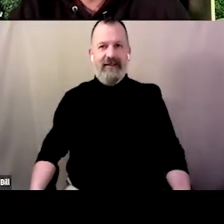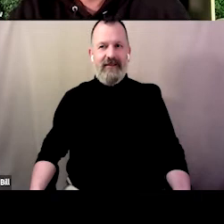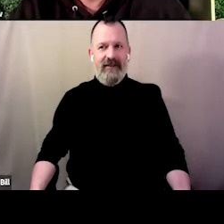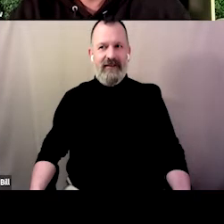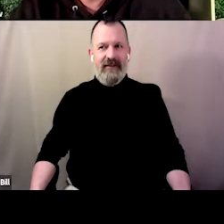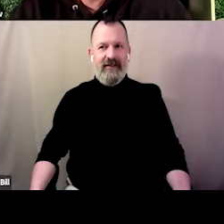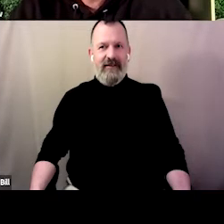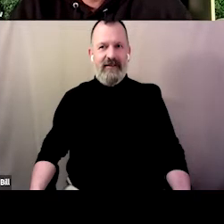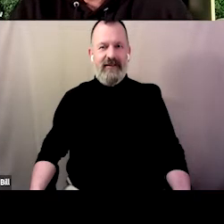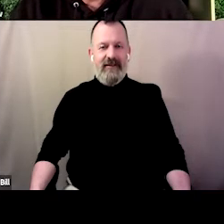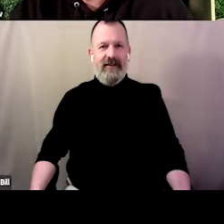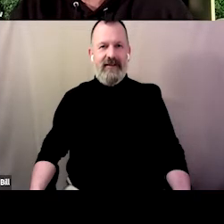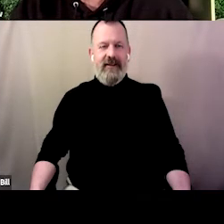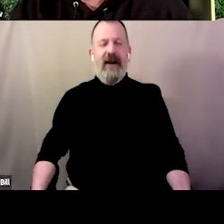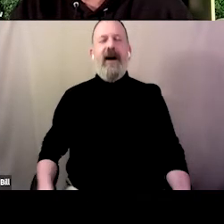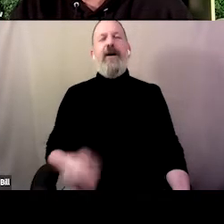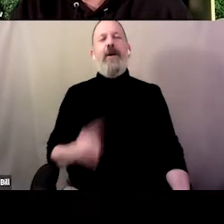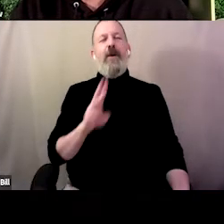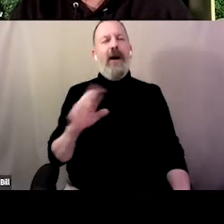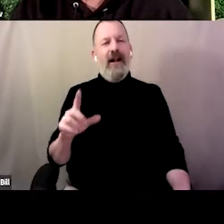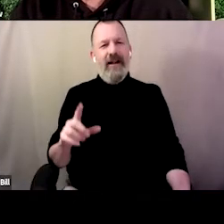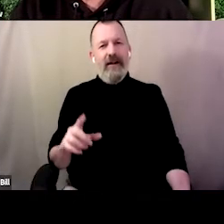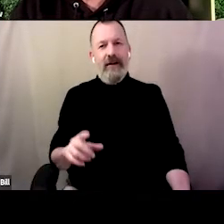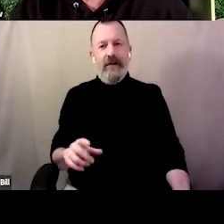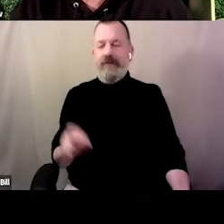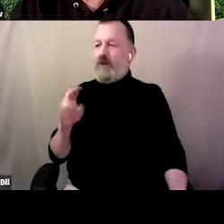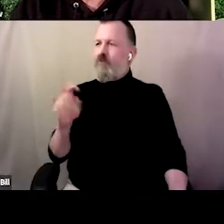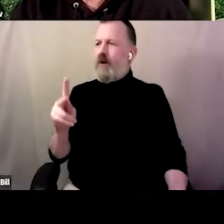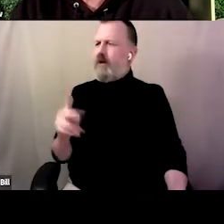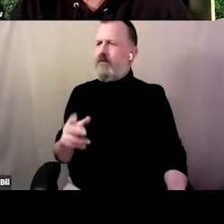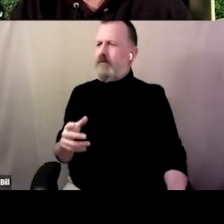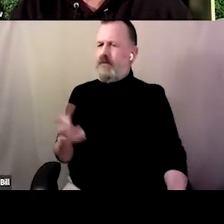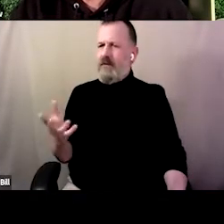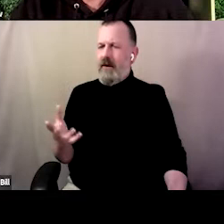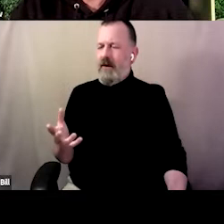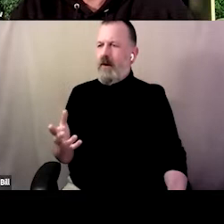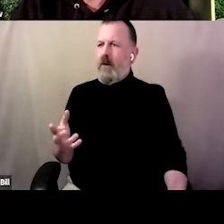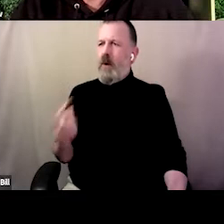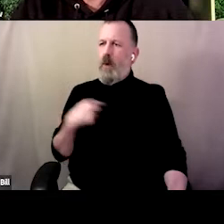CalebBarlow: Well, I mean, Rick Mislan: Well, I was gonna say where does it rank. Right. And we know healthcare is important,